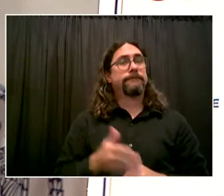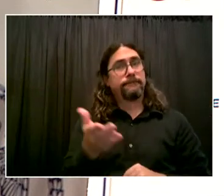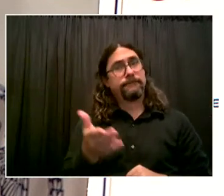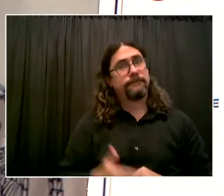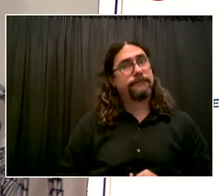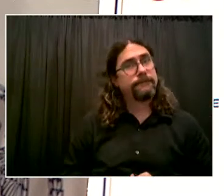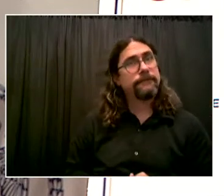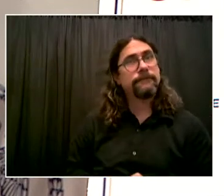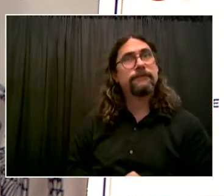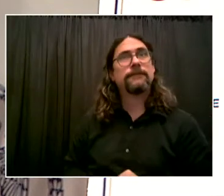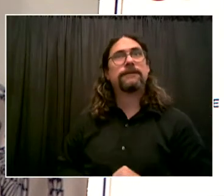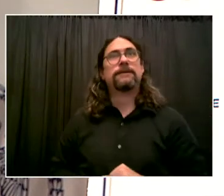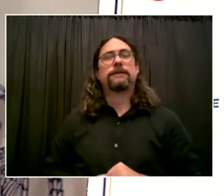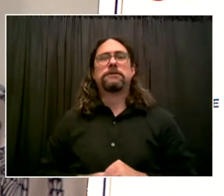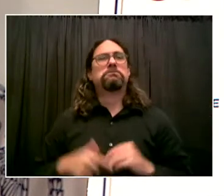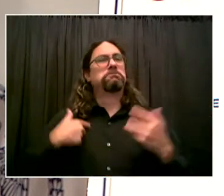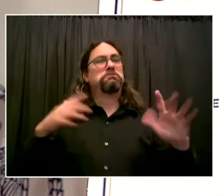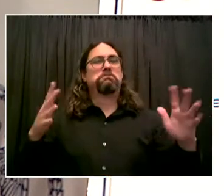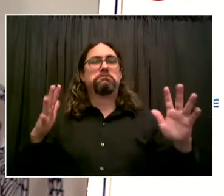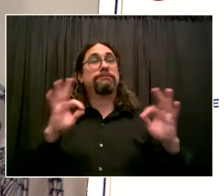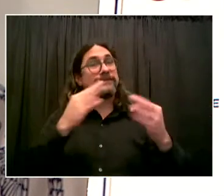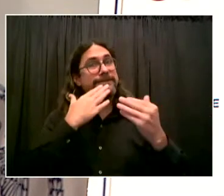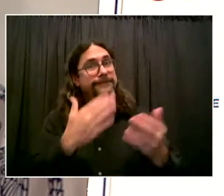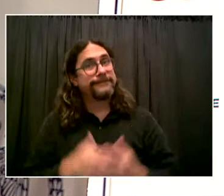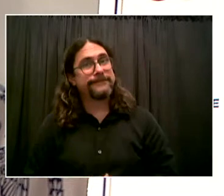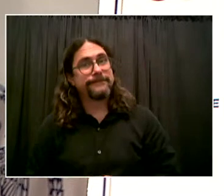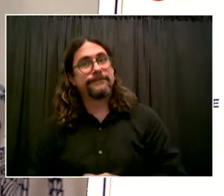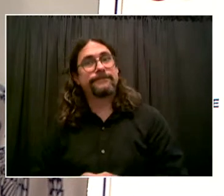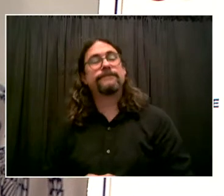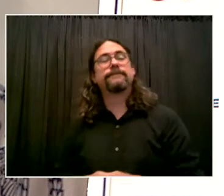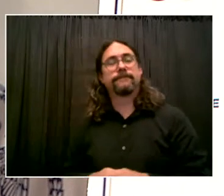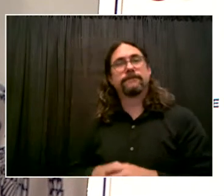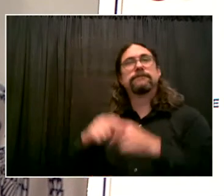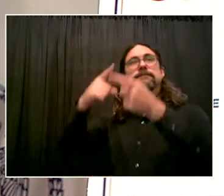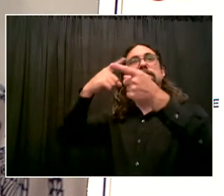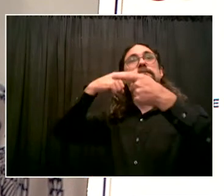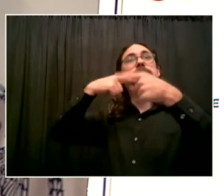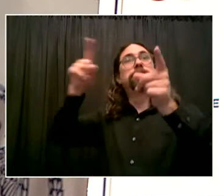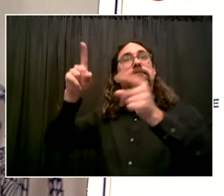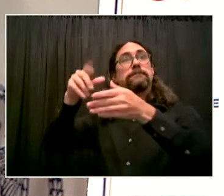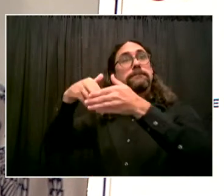GO AHEAD VANESSA. THANK YOU. TATH'S ALL FOR